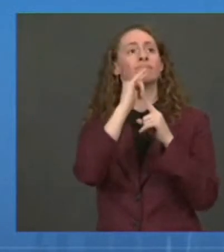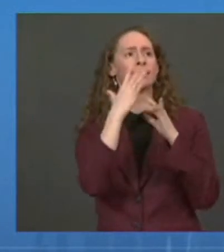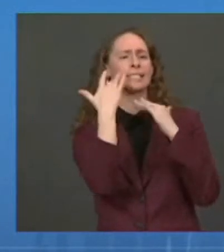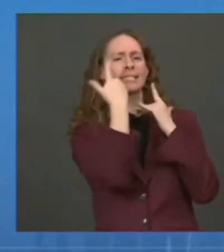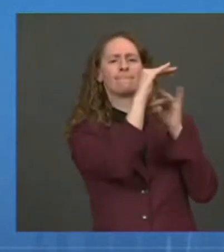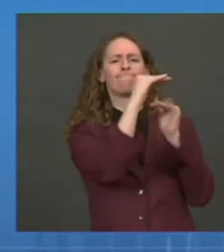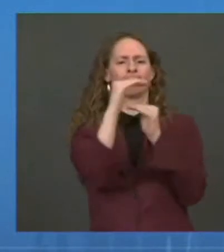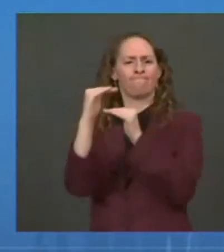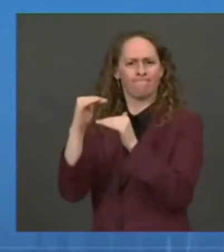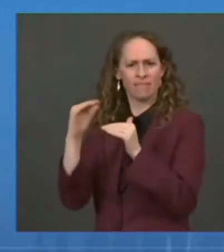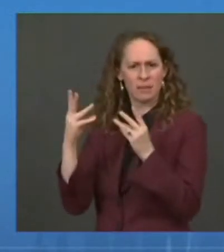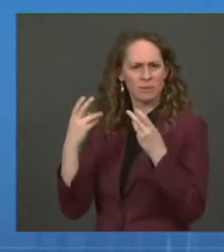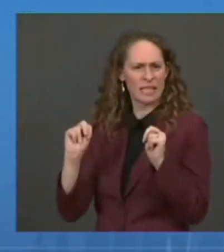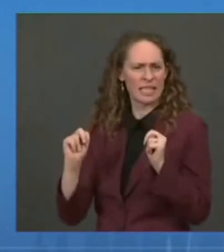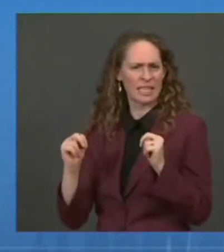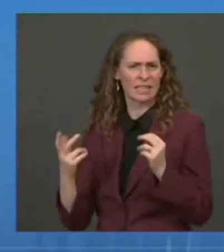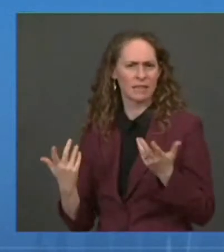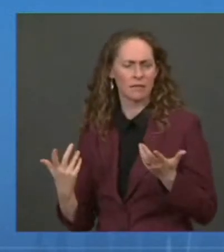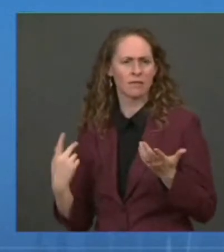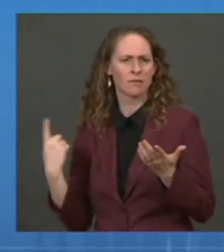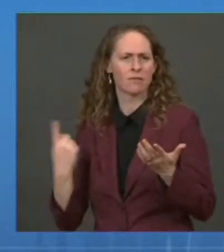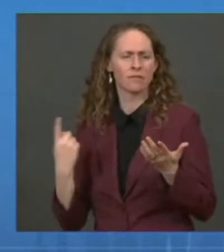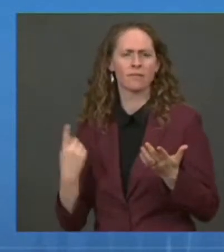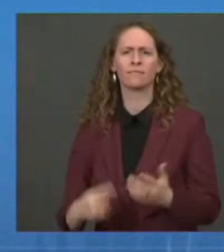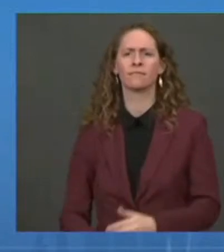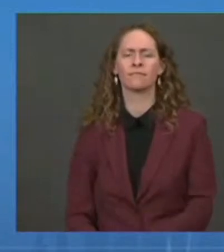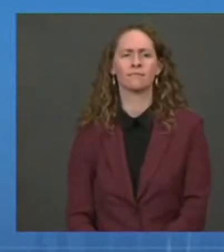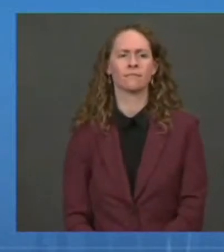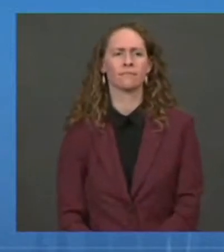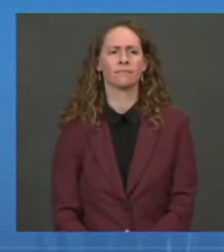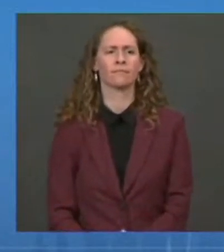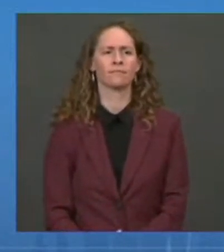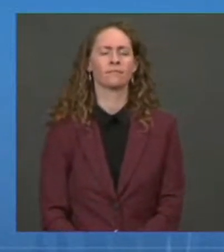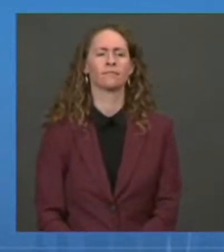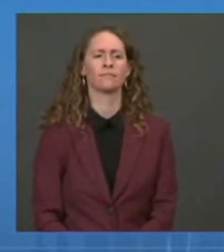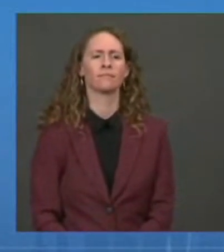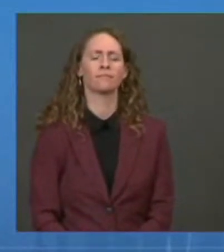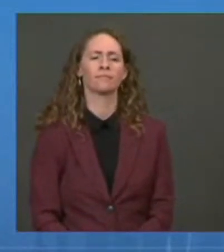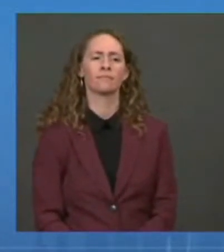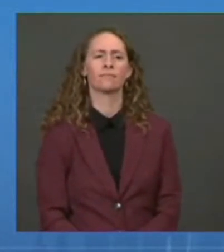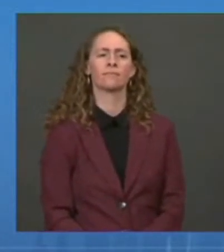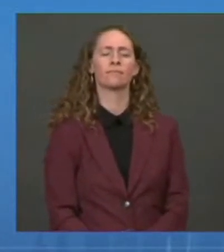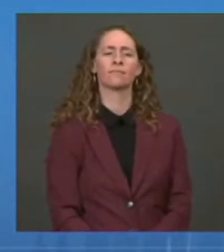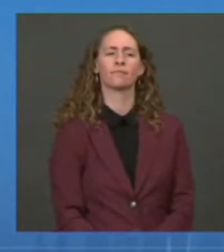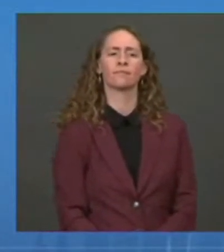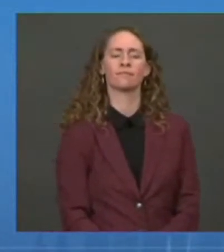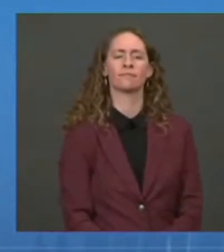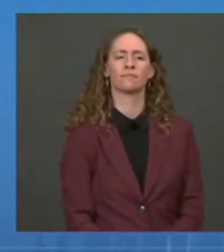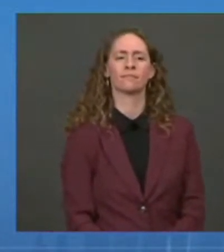RESTRIIONSSO FAR IT SEEMS LIKE THERE IS COMMUNITY SPREAD